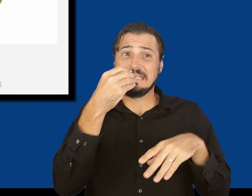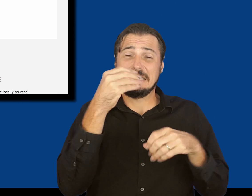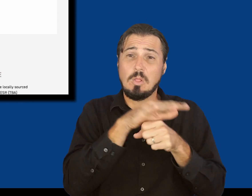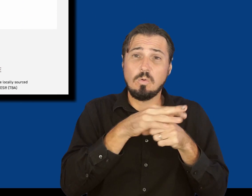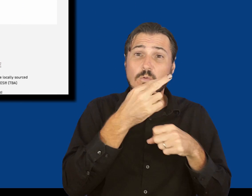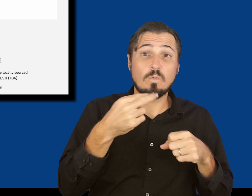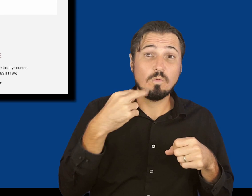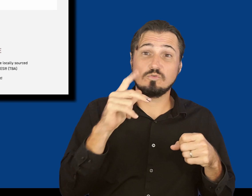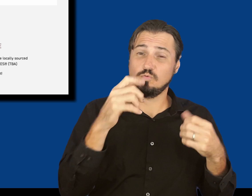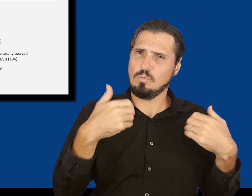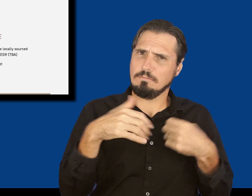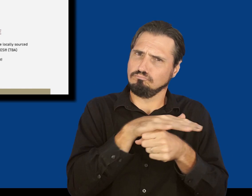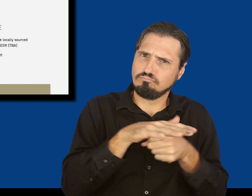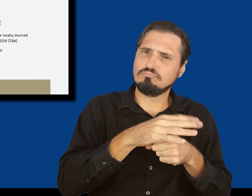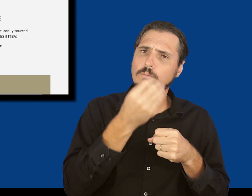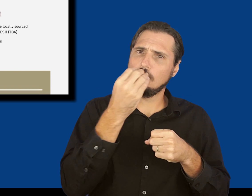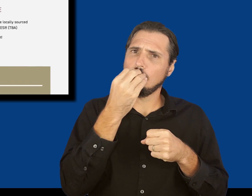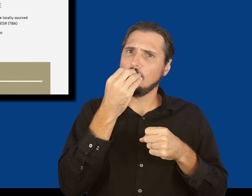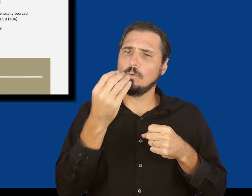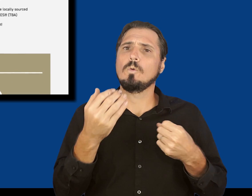at restaurants that feature locally grown foods